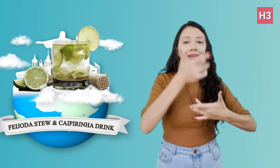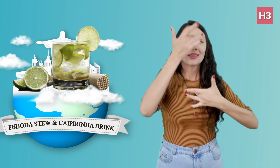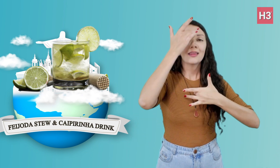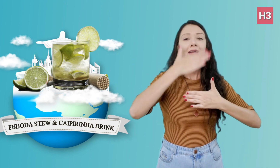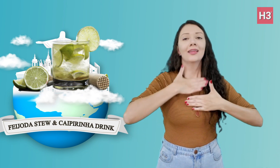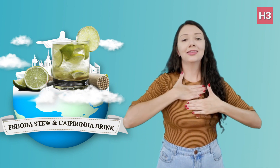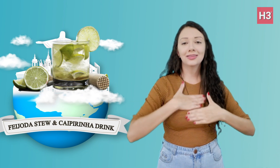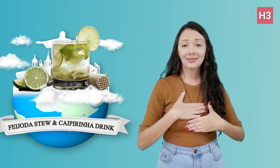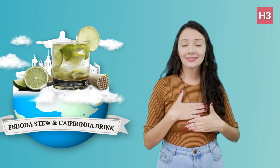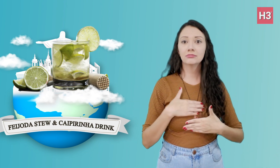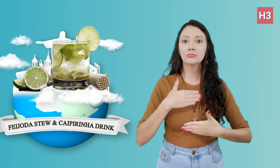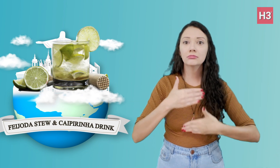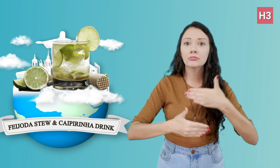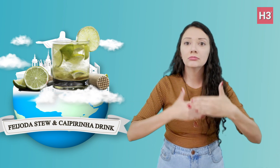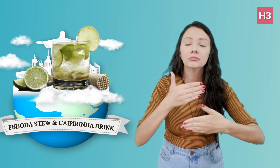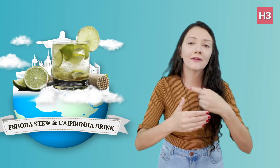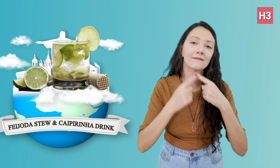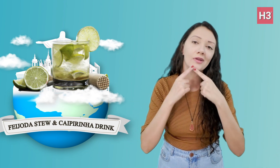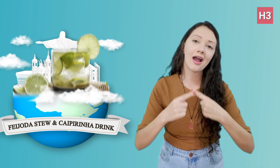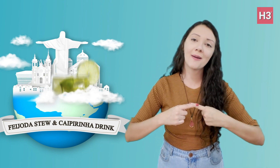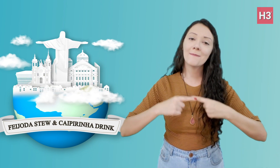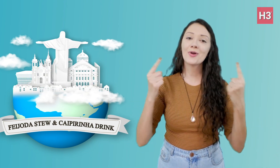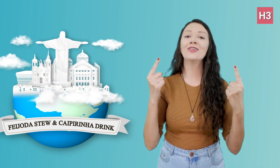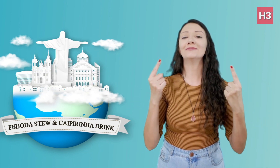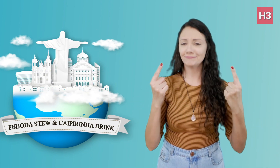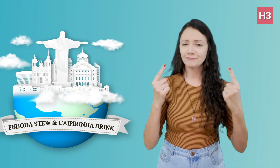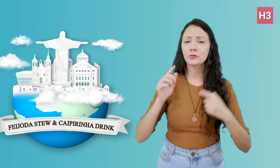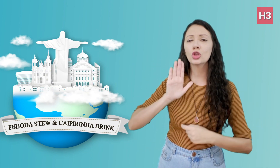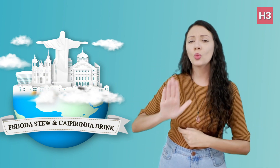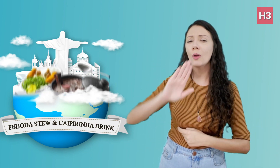It became a very popular drink.